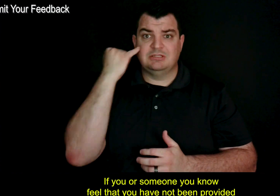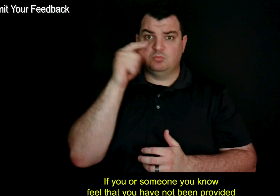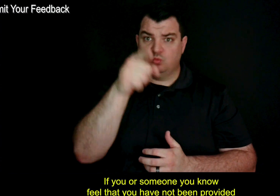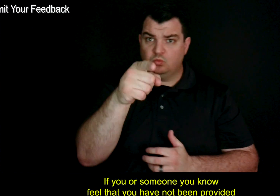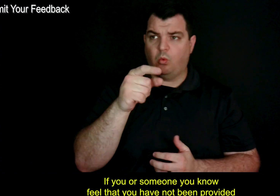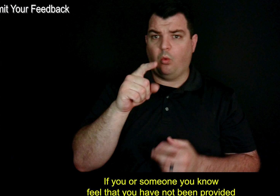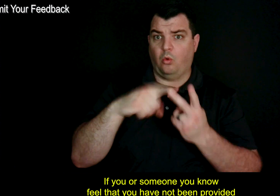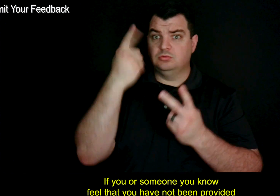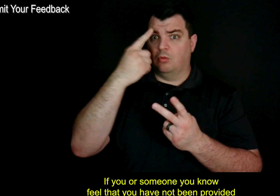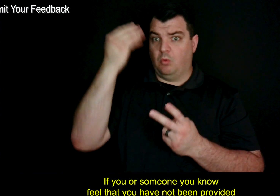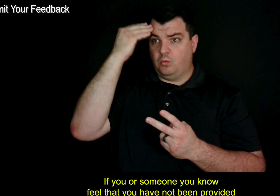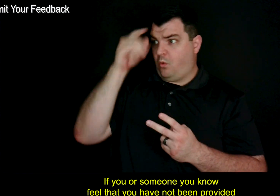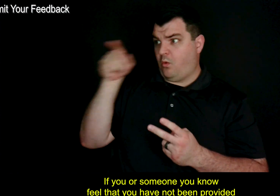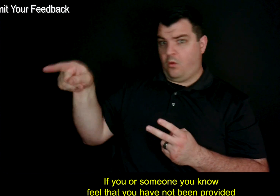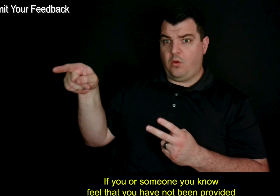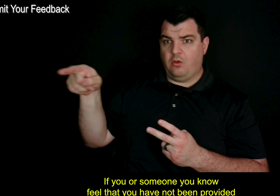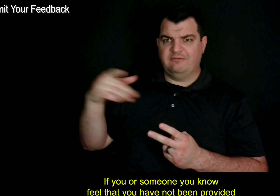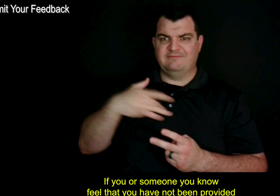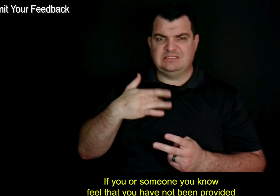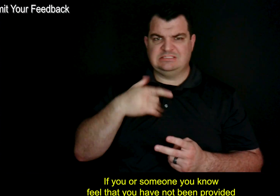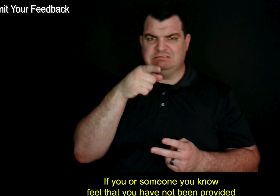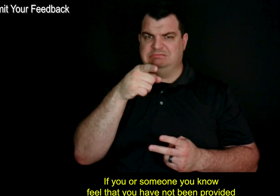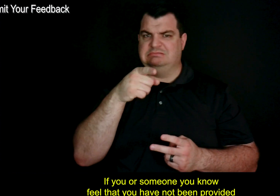If you or someone you know feel that you have not been provided